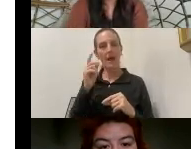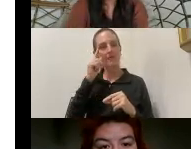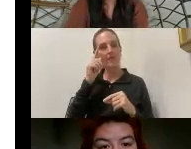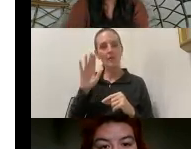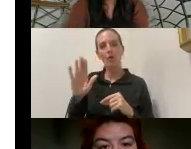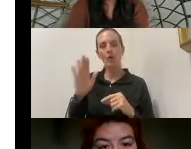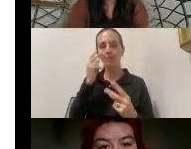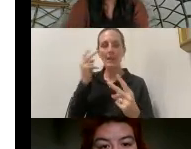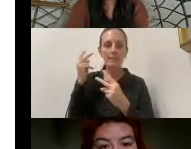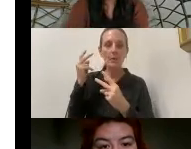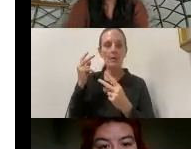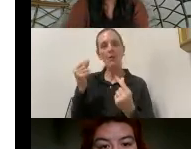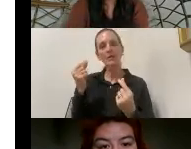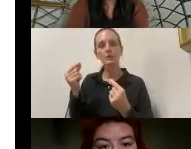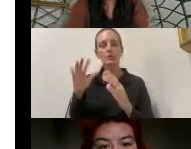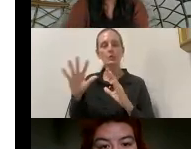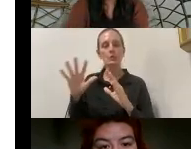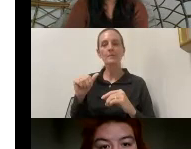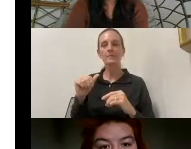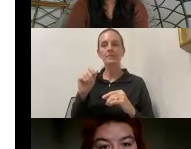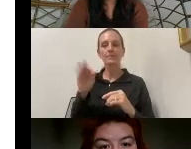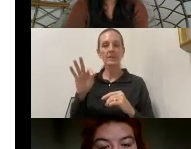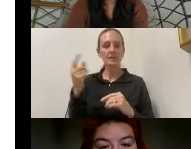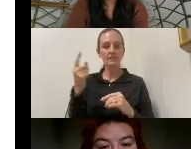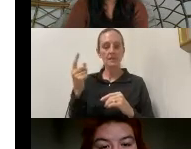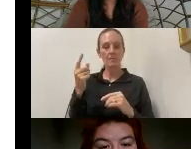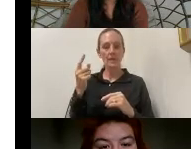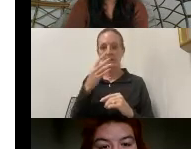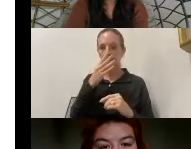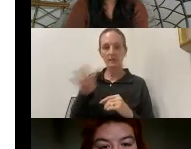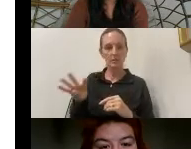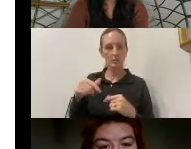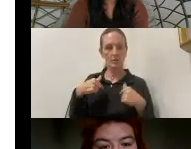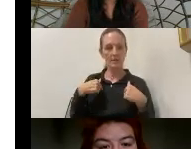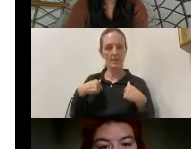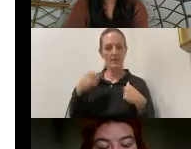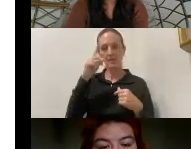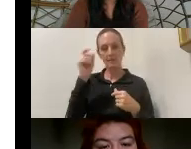And I think if someone excluded me because I said, well that healing's not done because you haven't gotten over it.